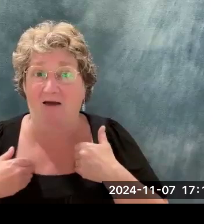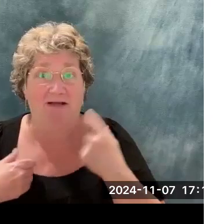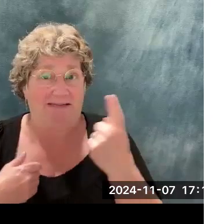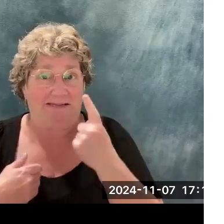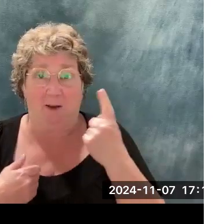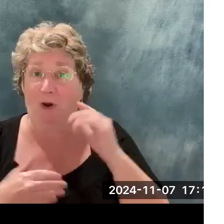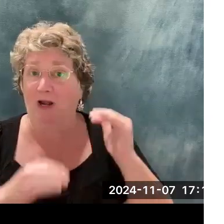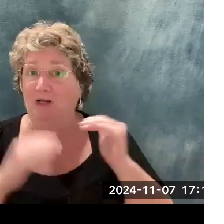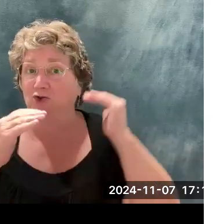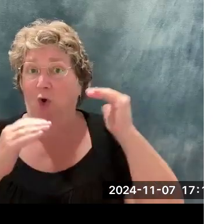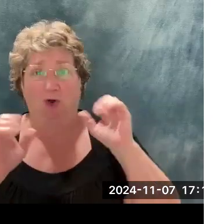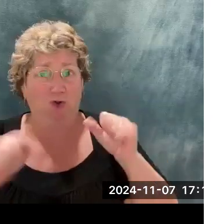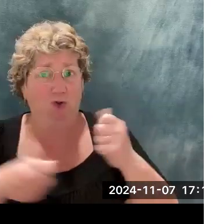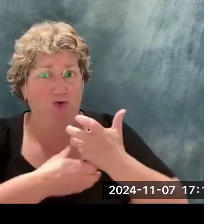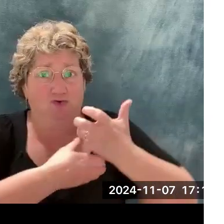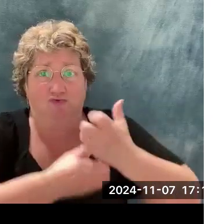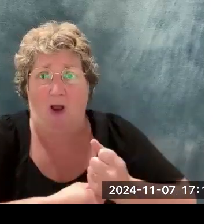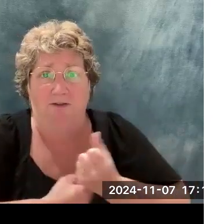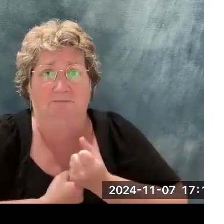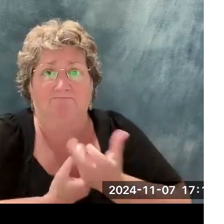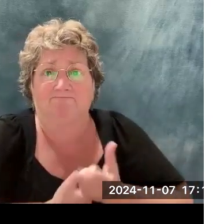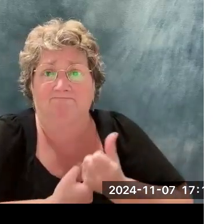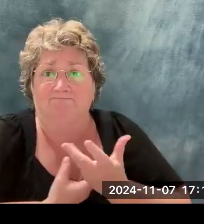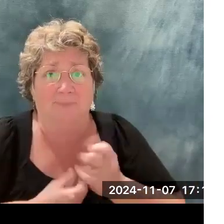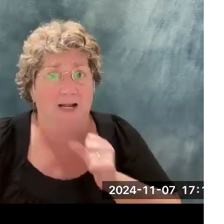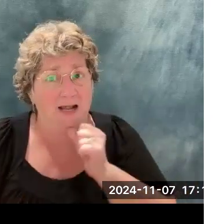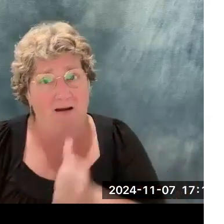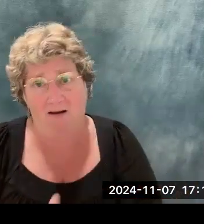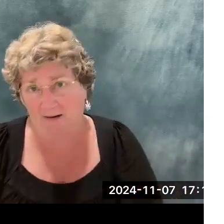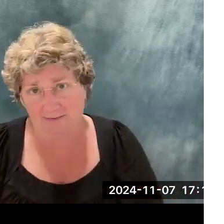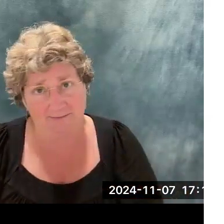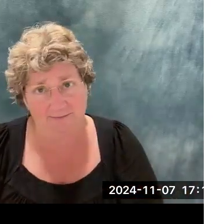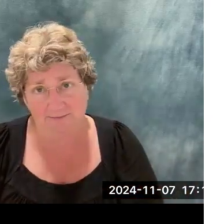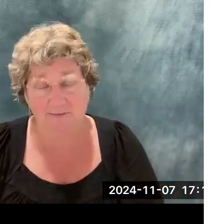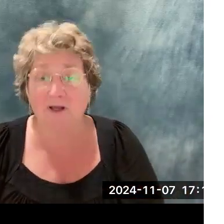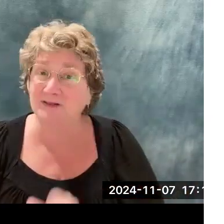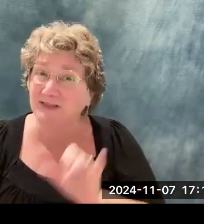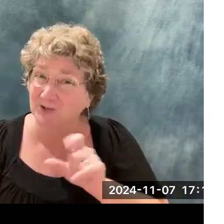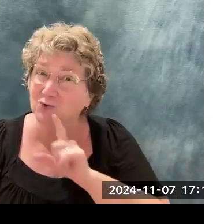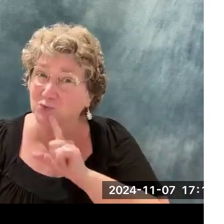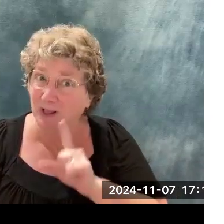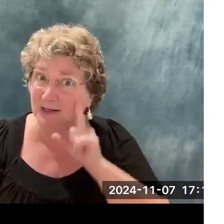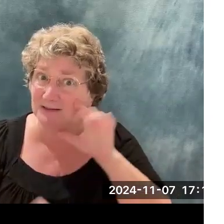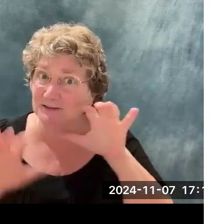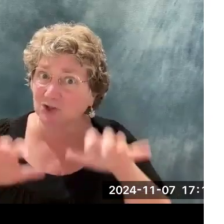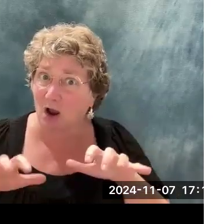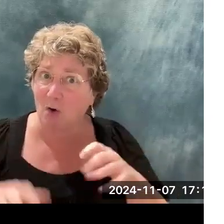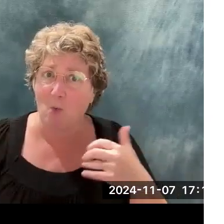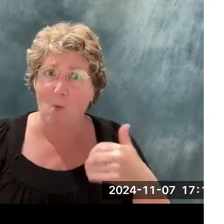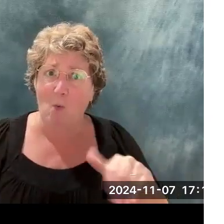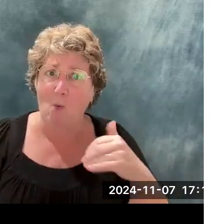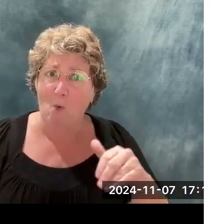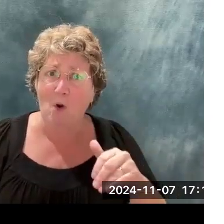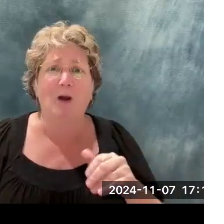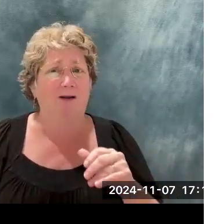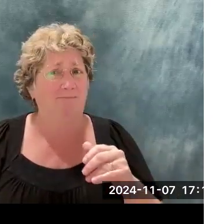Of course, we want to ensure that our youth have trusted adults that they could go to, and what really was highlighted is how alone